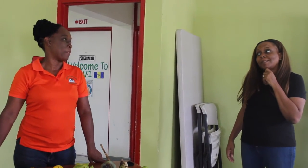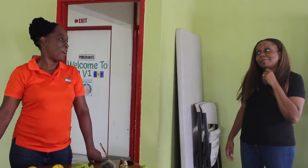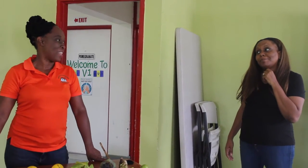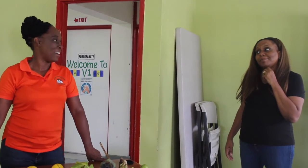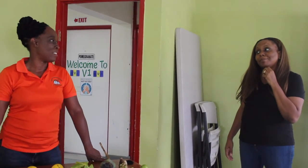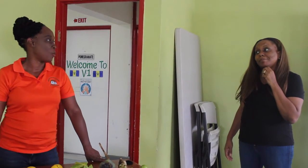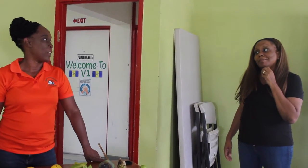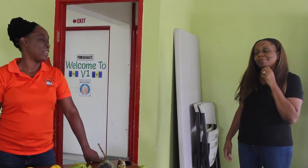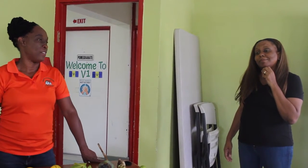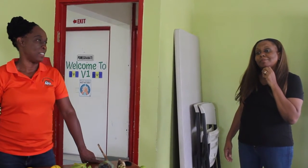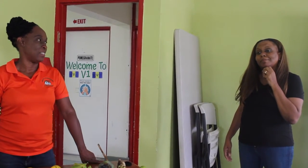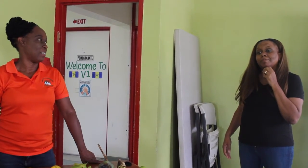us so we can all